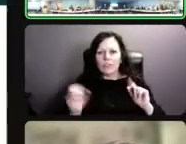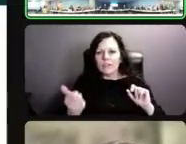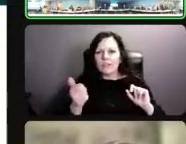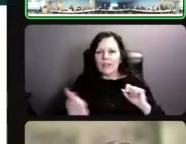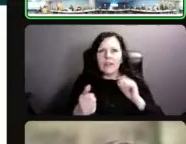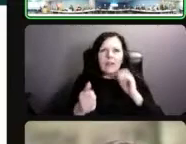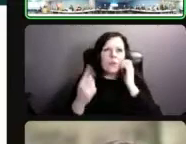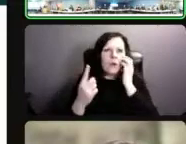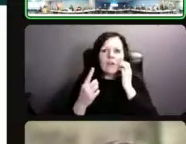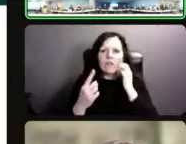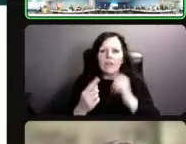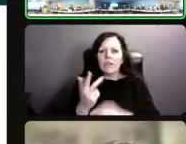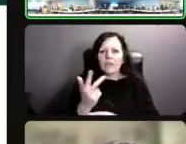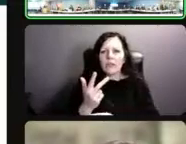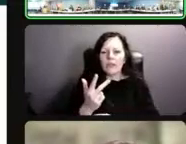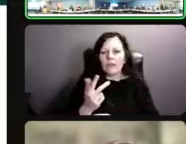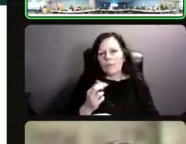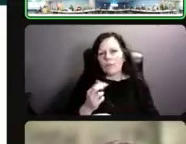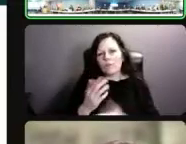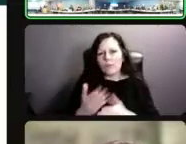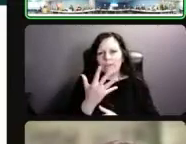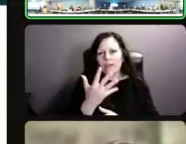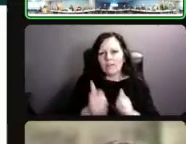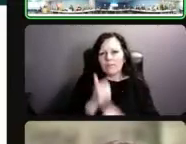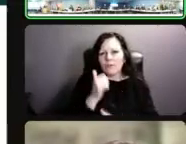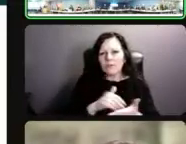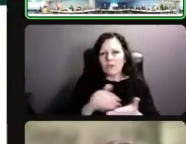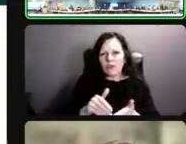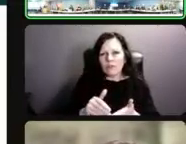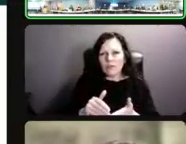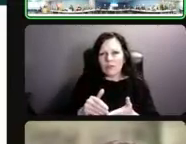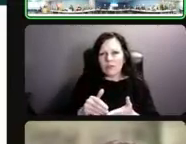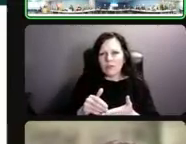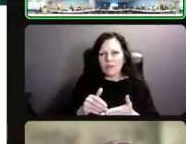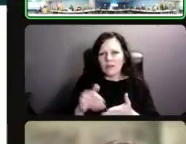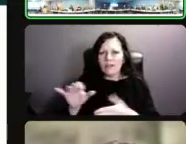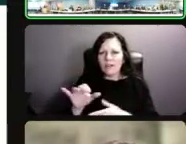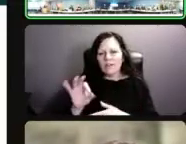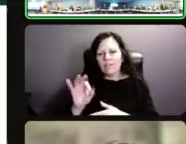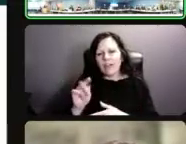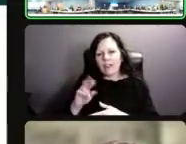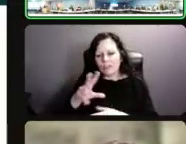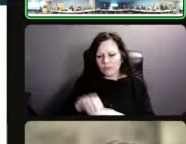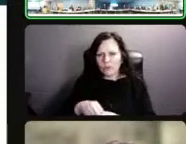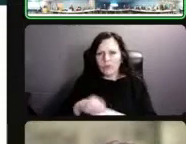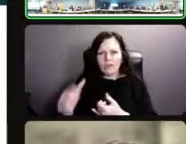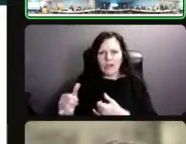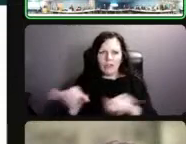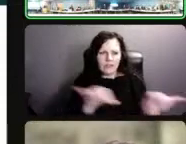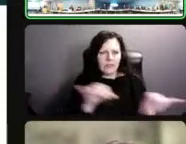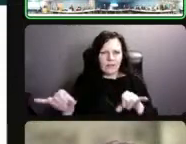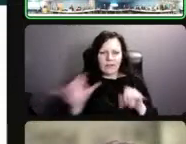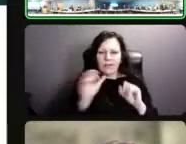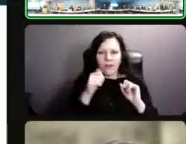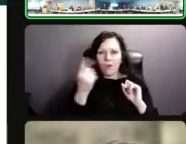PAYROLL TAX ON THE THOUSANDS OF CITIES IN THE US.